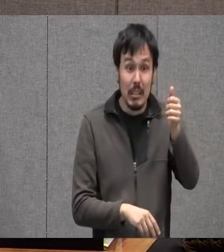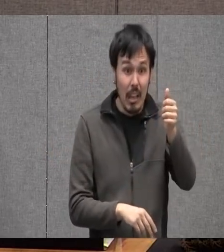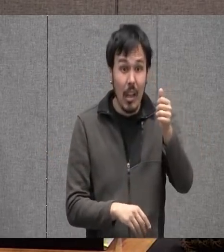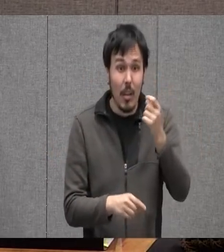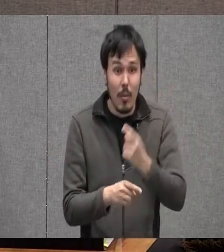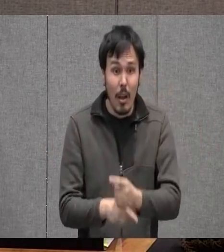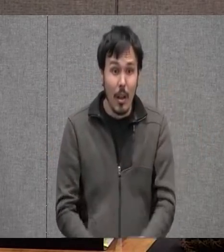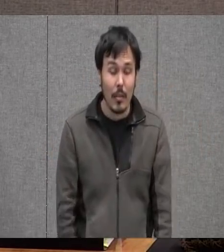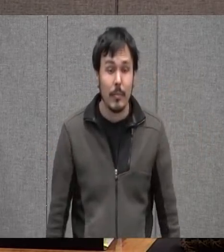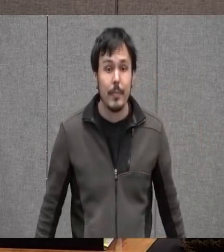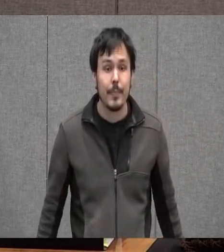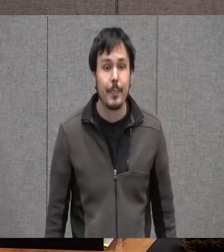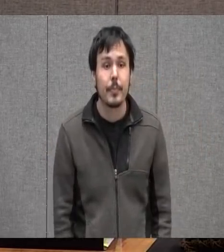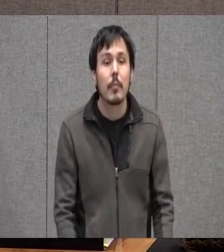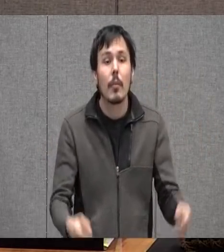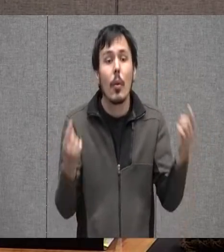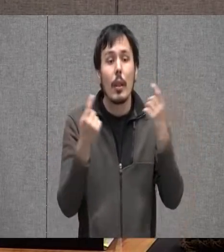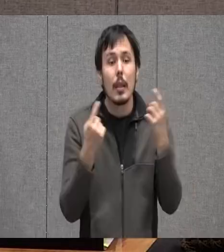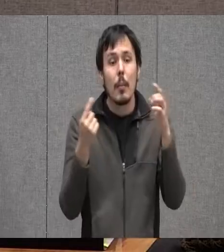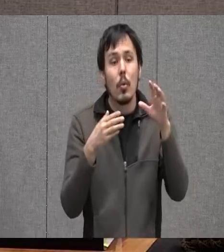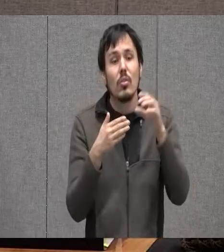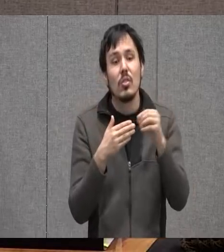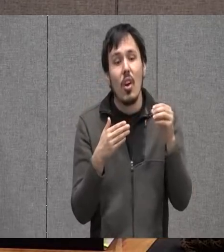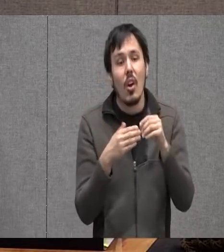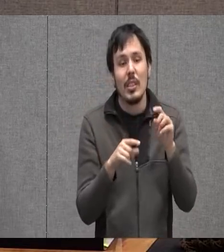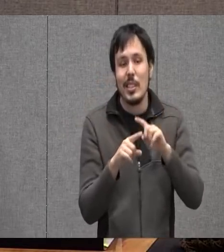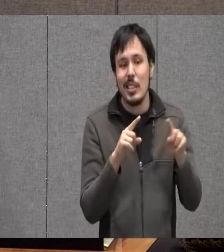So we can think about our dollar in different ways.